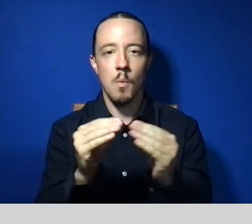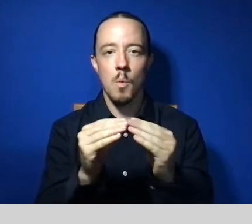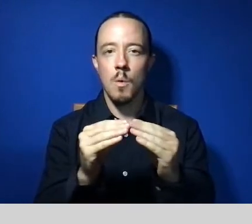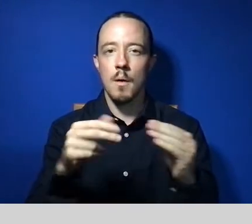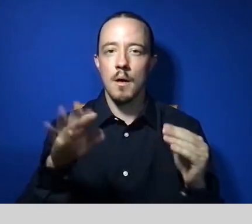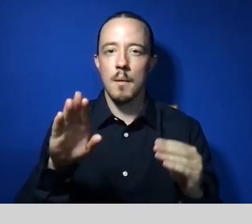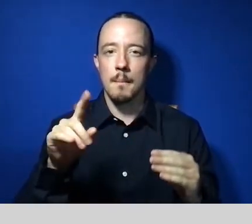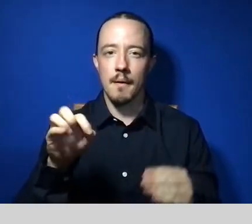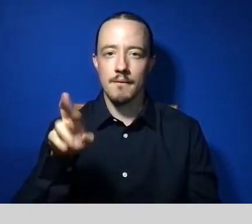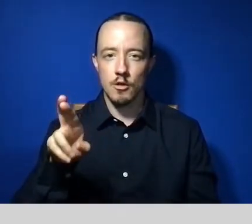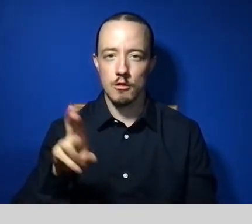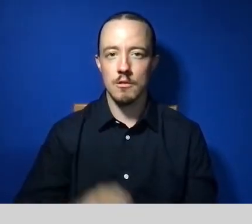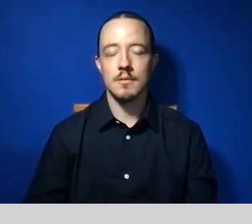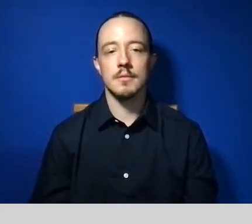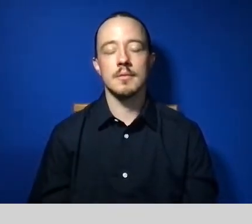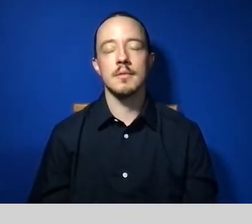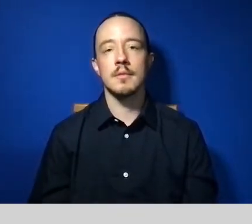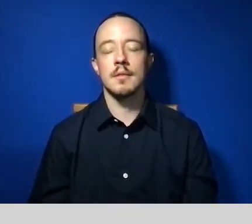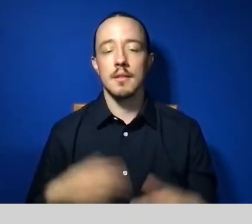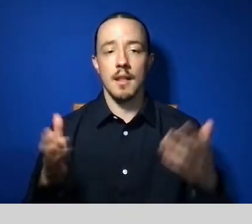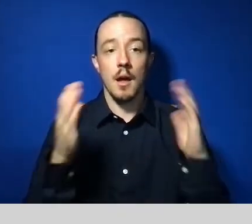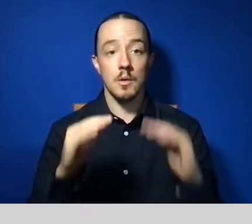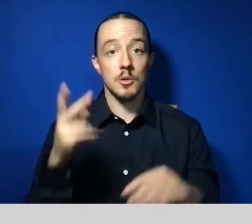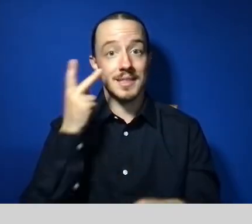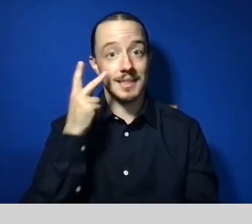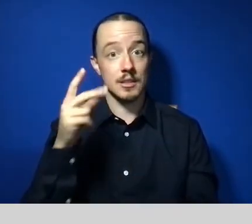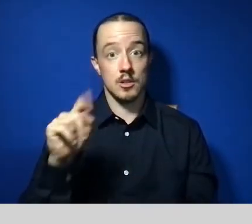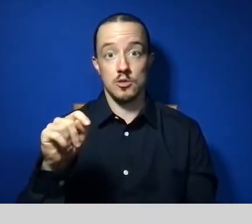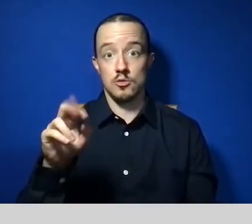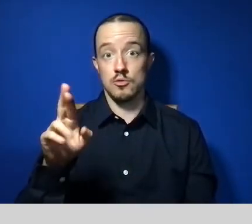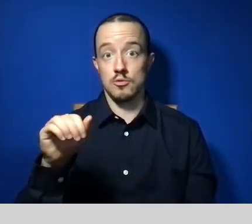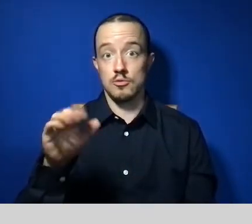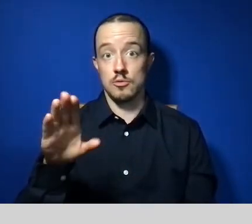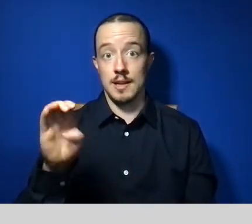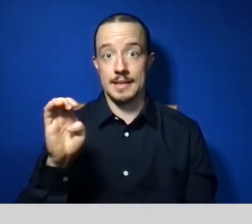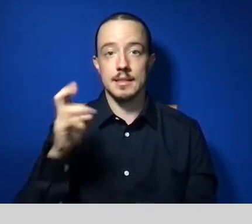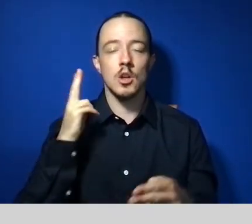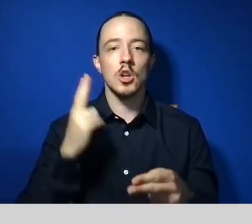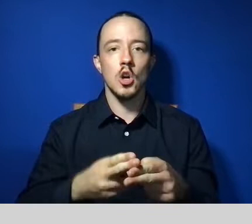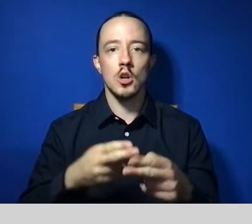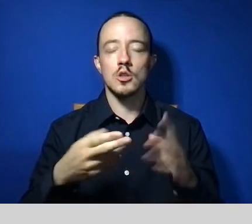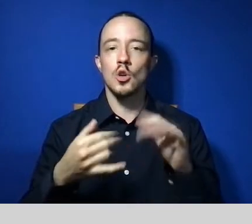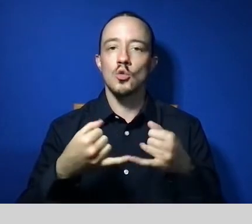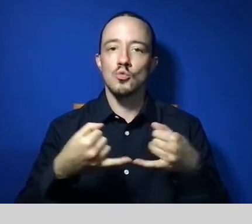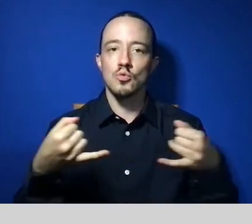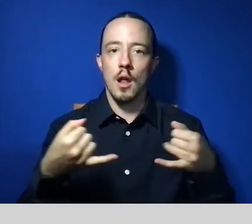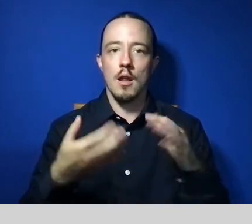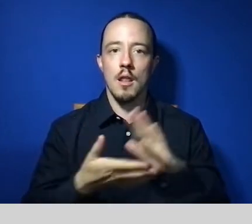And so what this trace here does is it creates that trace is called one line.